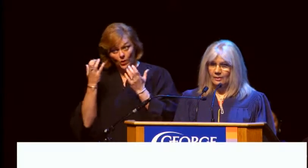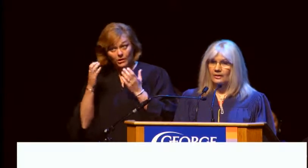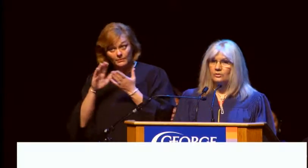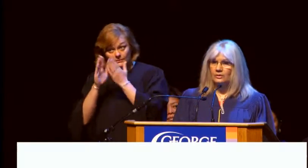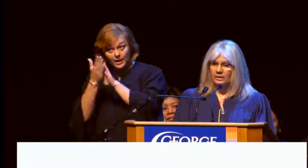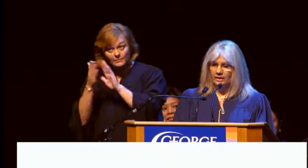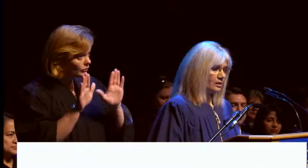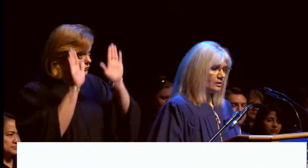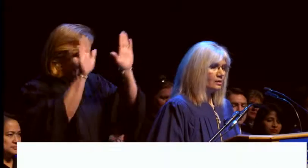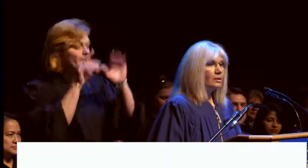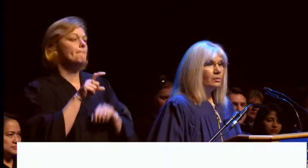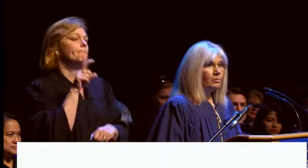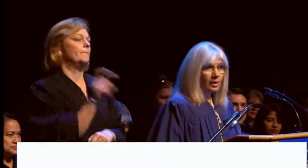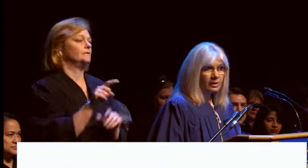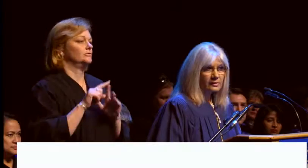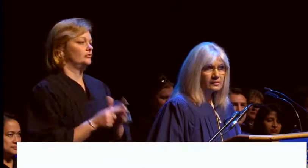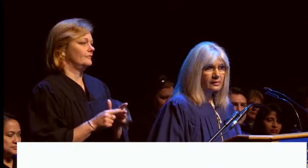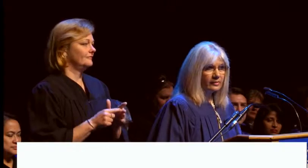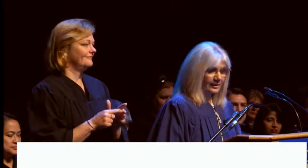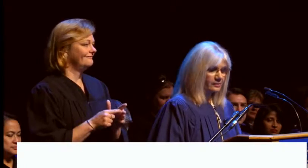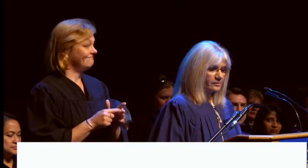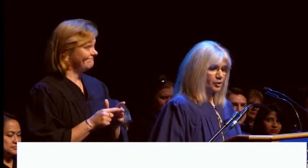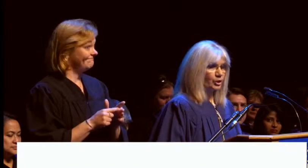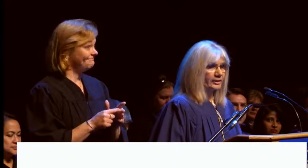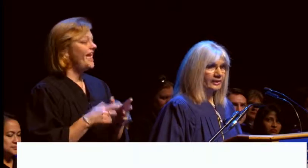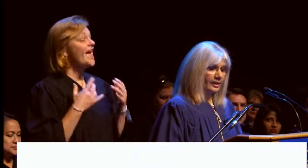AND TODAY MARKS THAT STARTING LINE.